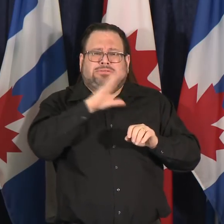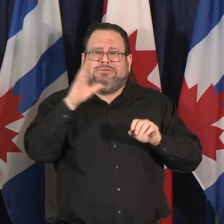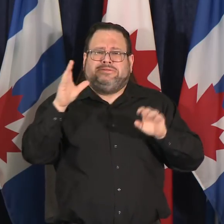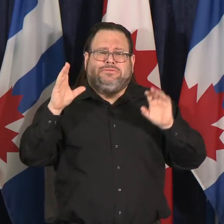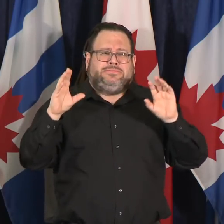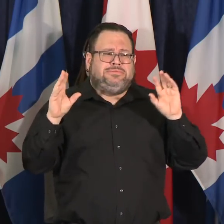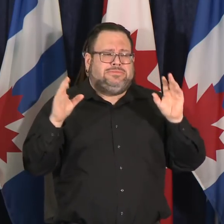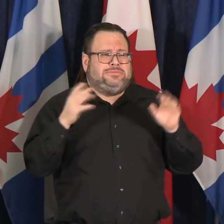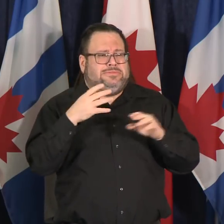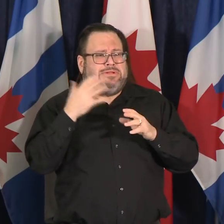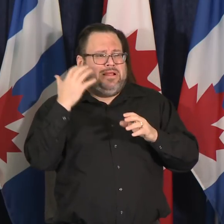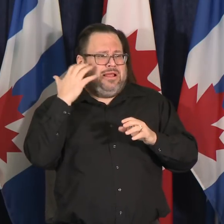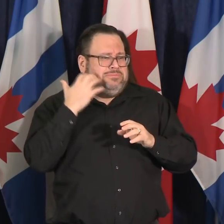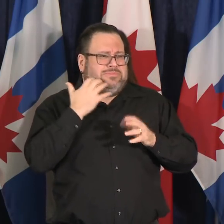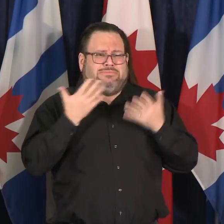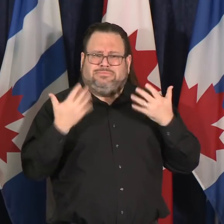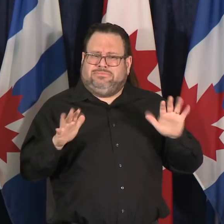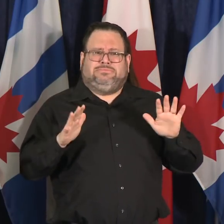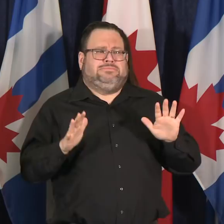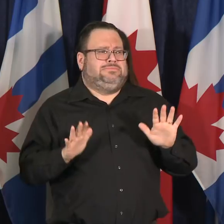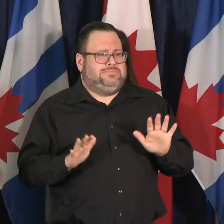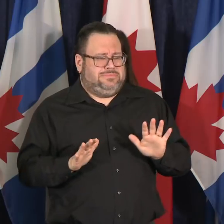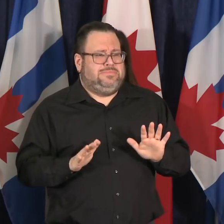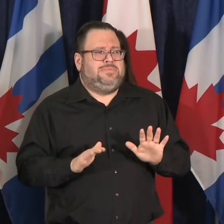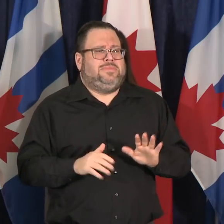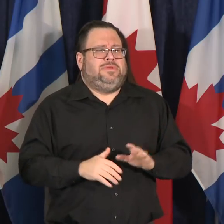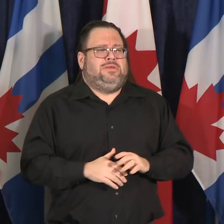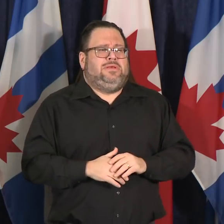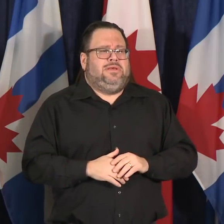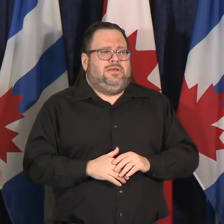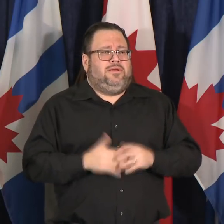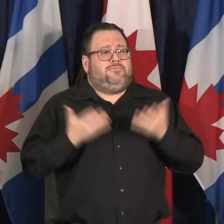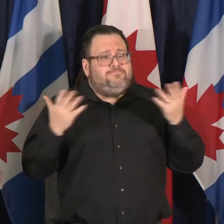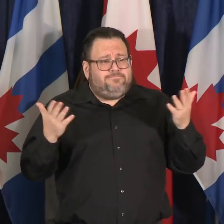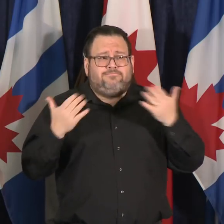Toronto Public Service our government partners and especially the public for